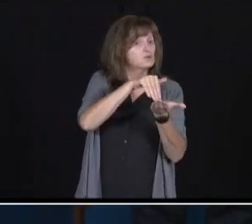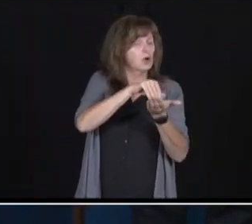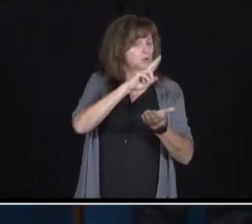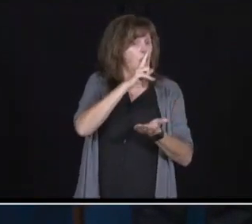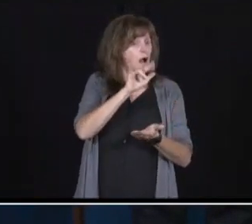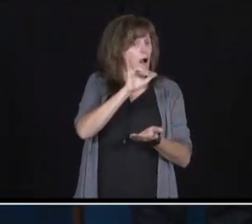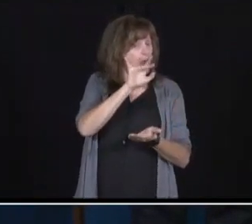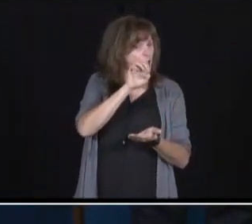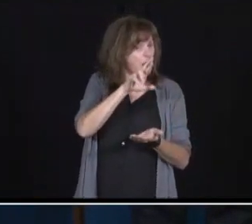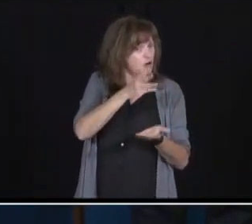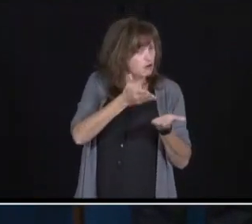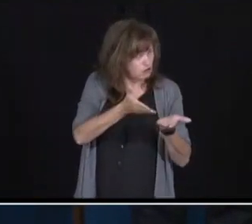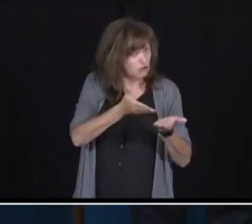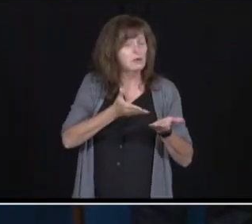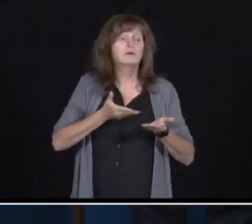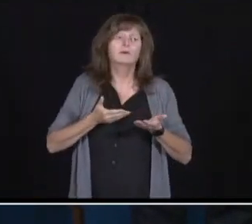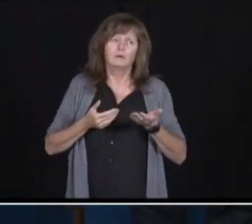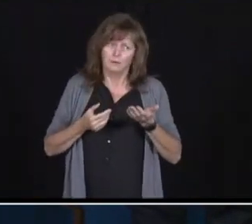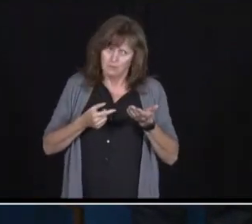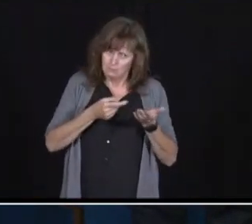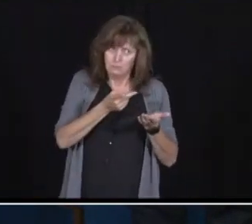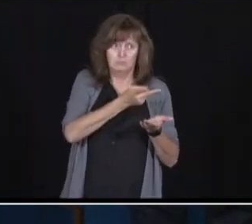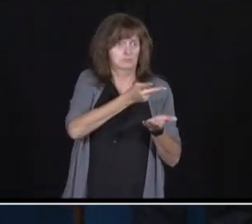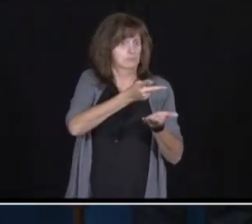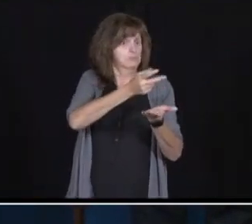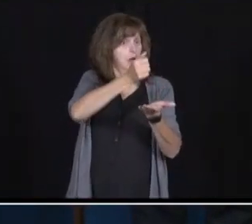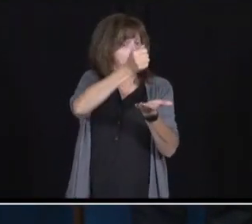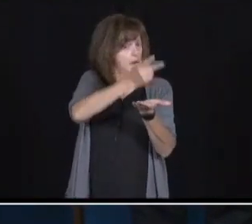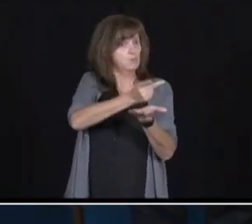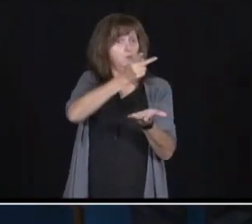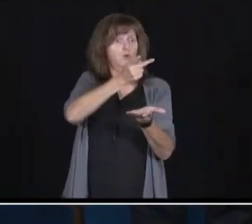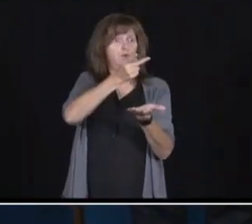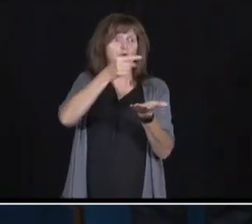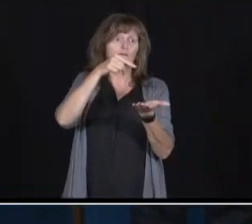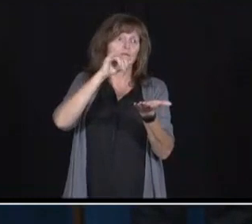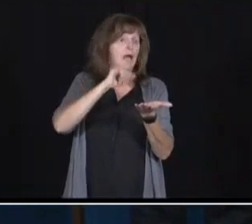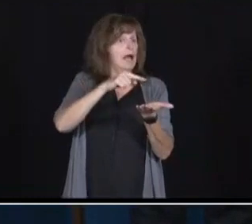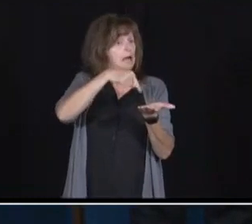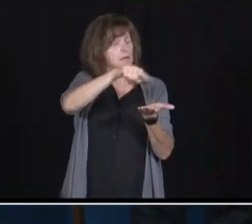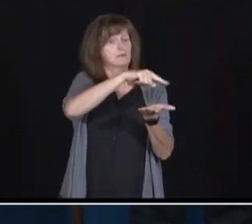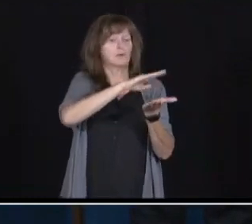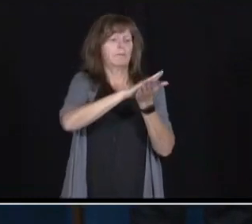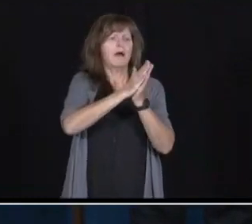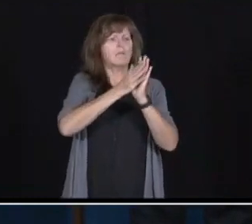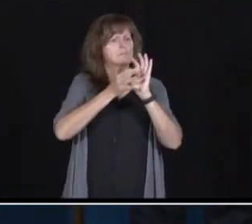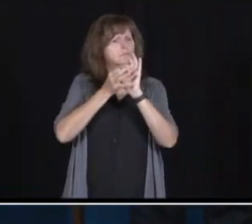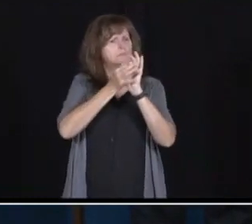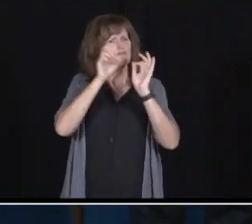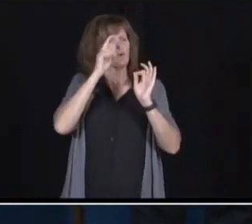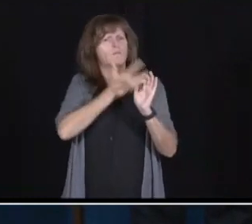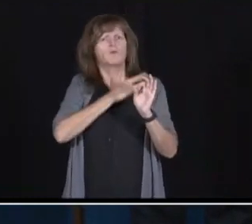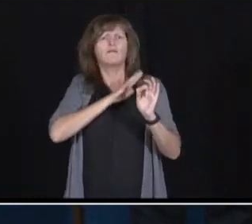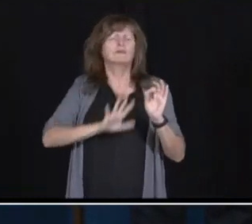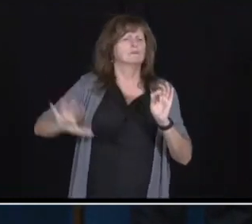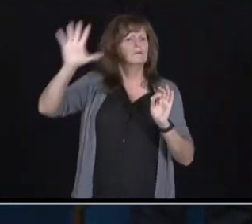Dr Williams and as noted, Dr dirt higher. Dr Hyer has been deputized by Dr Williams to be the court nadir and will be instrumental